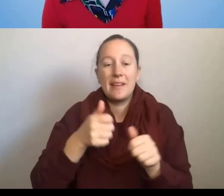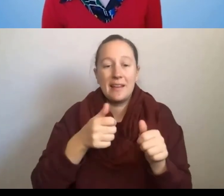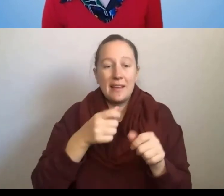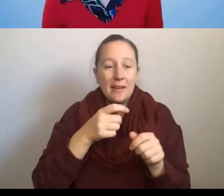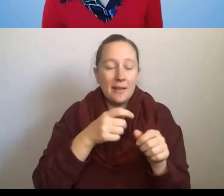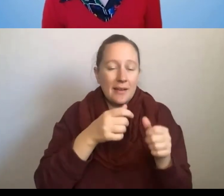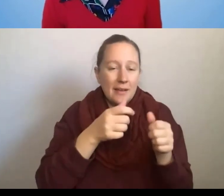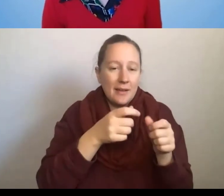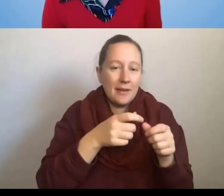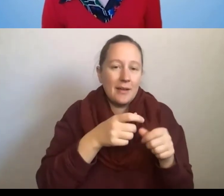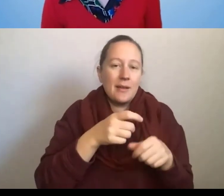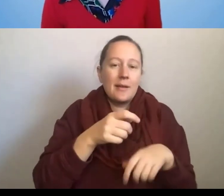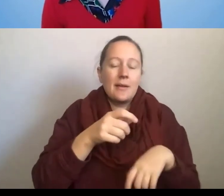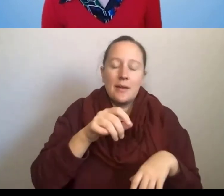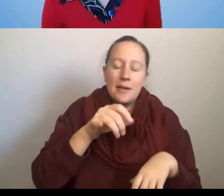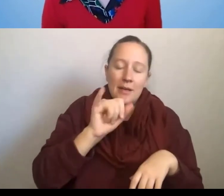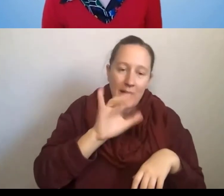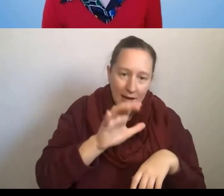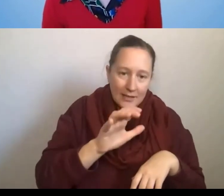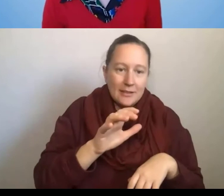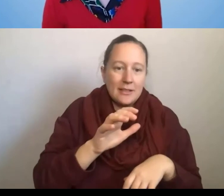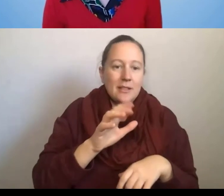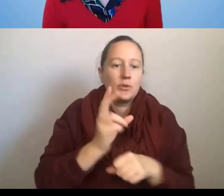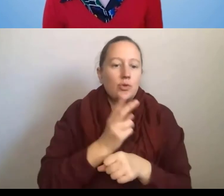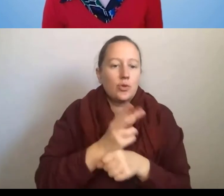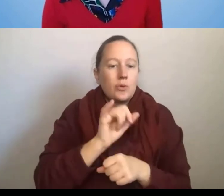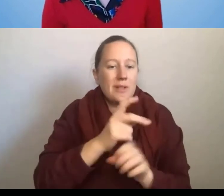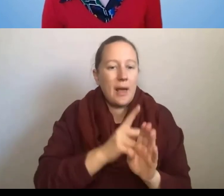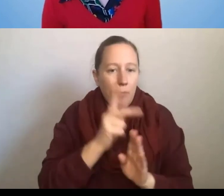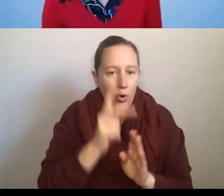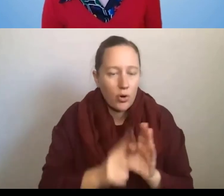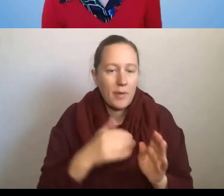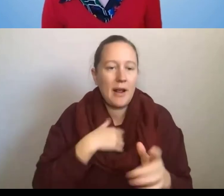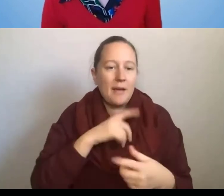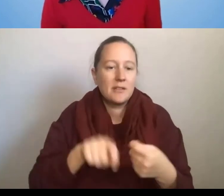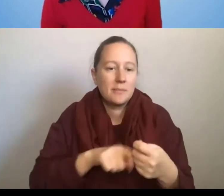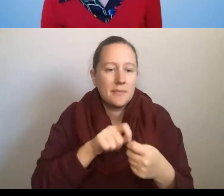utilize the program and have a number of specific programs